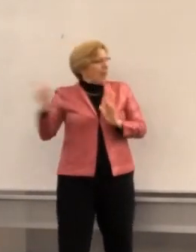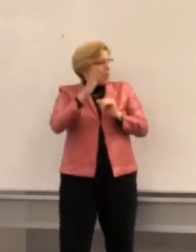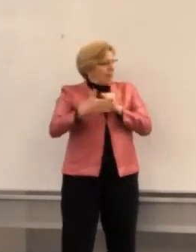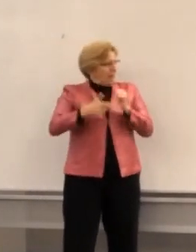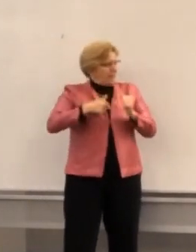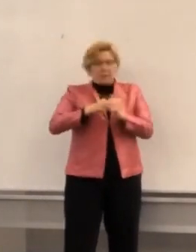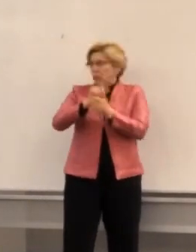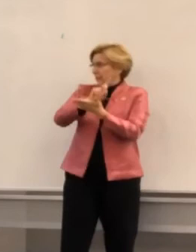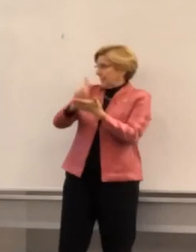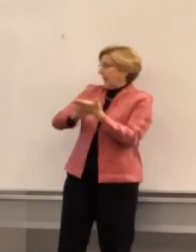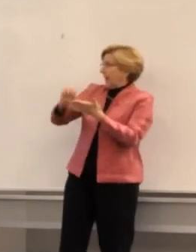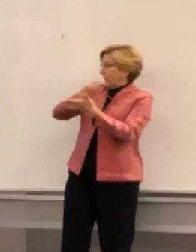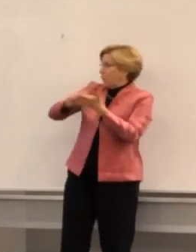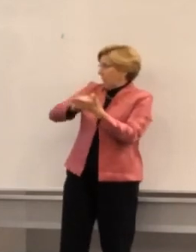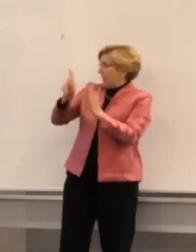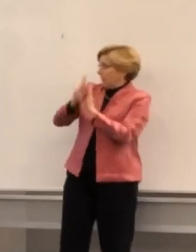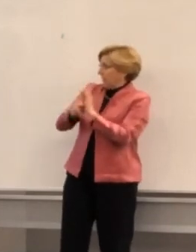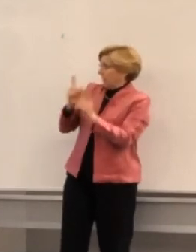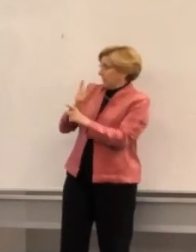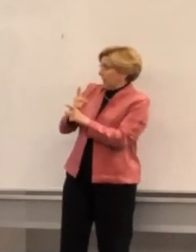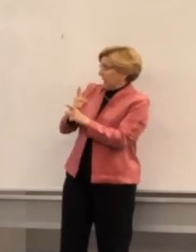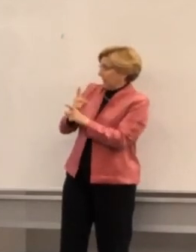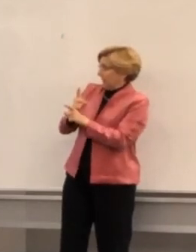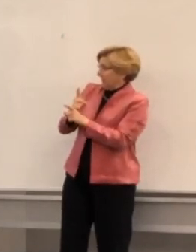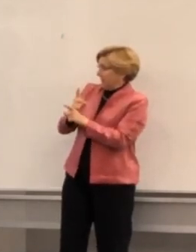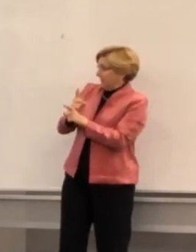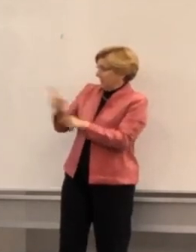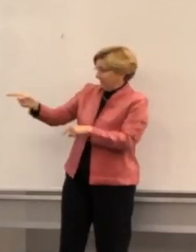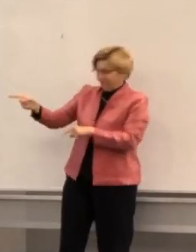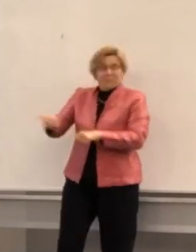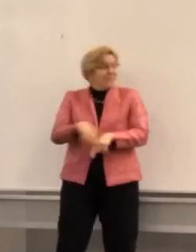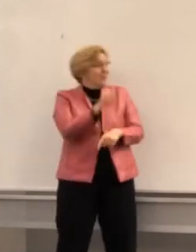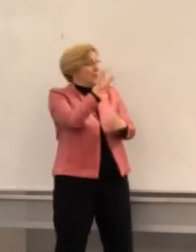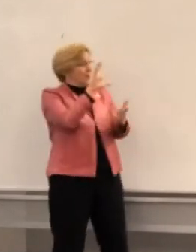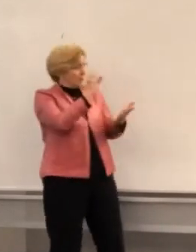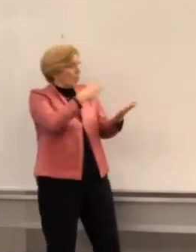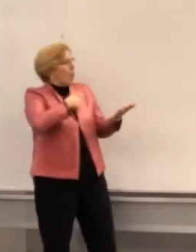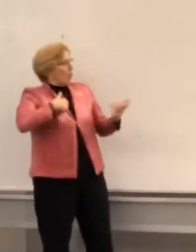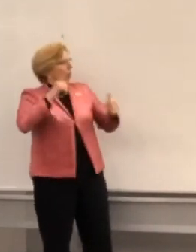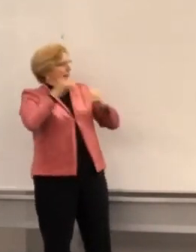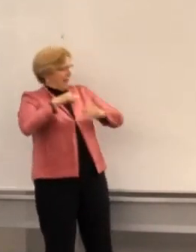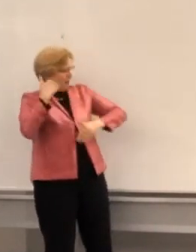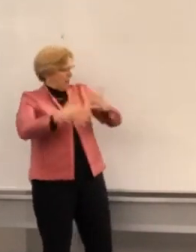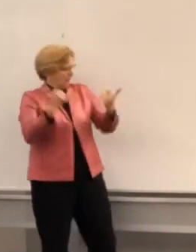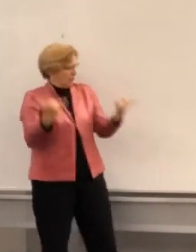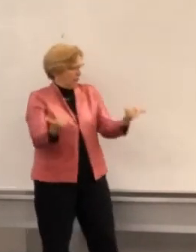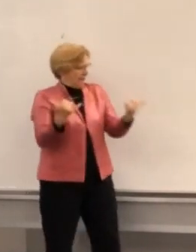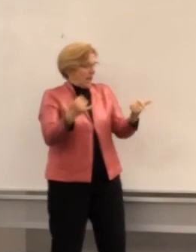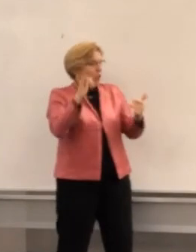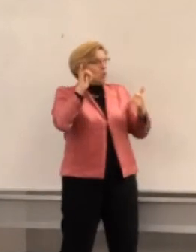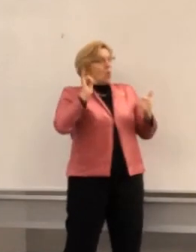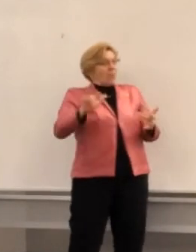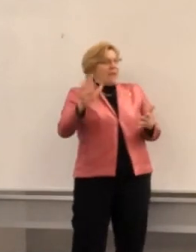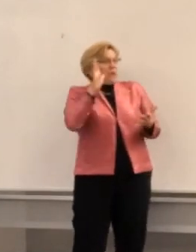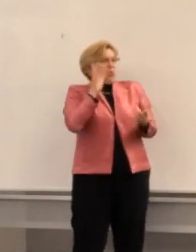When we are ready to roll out that policy and you're going to be helping with that effort in creating it, we are in the process